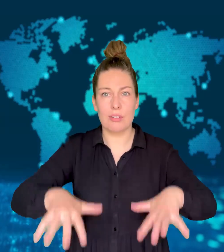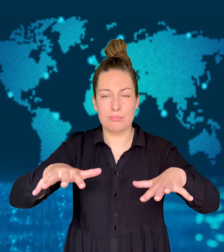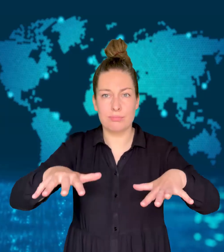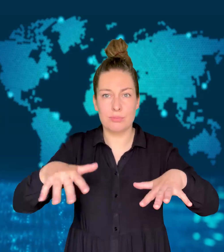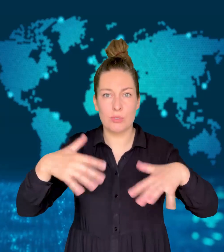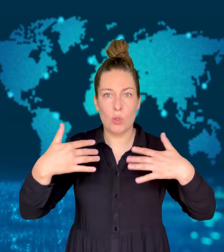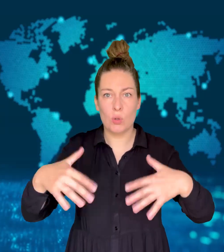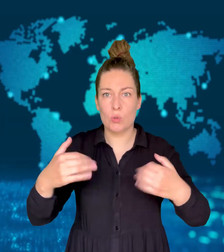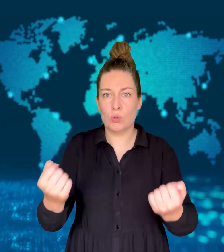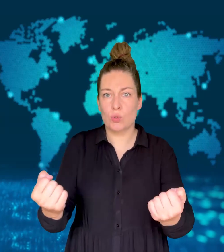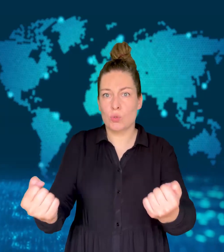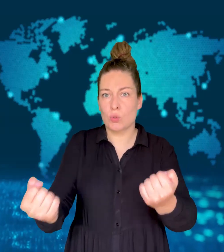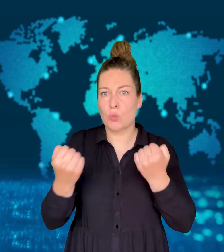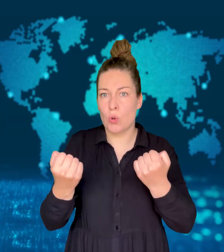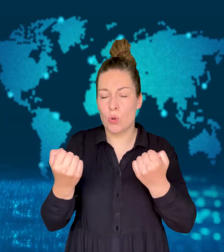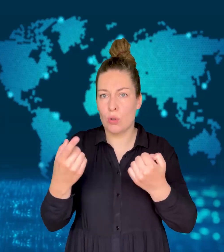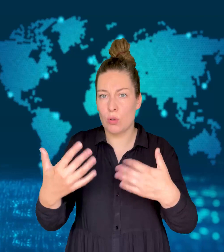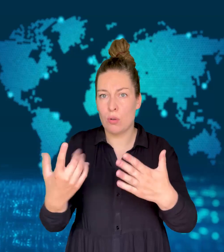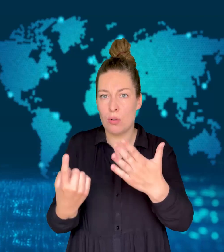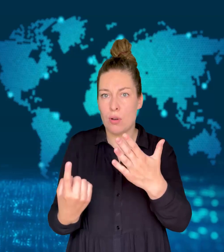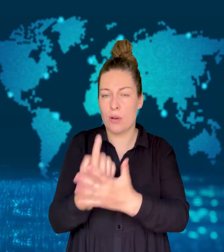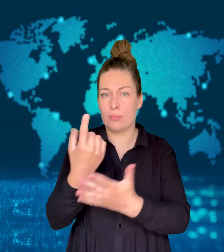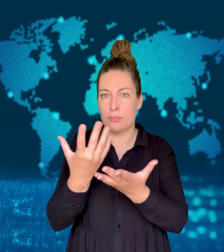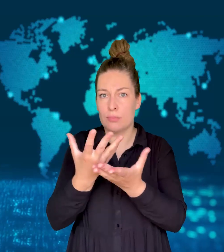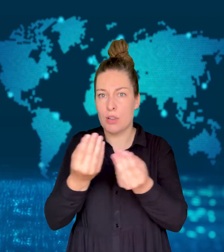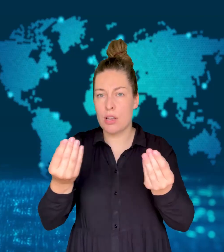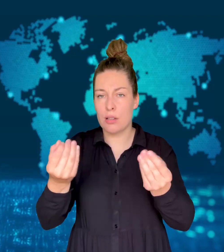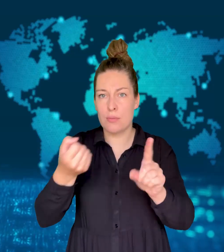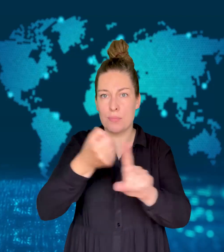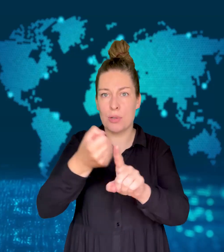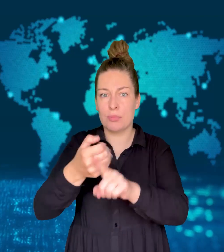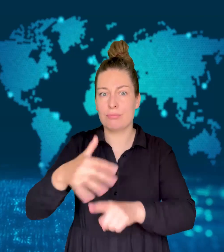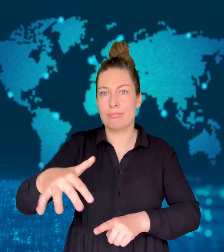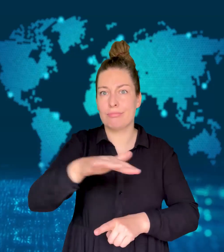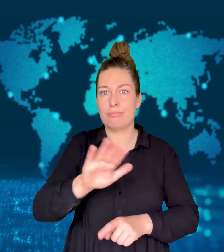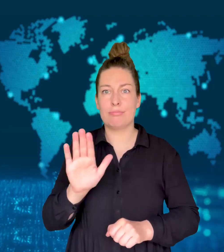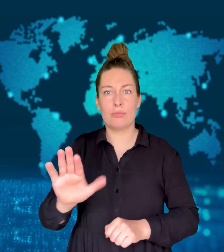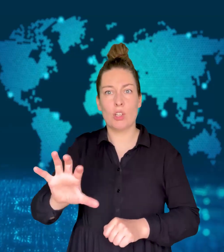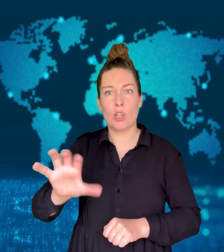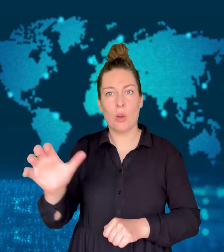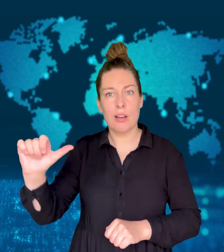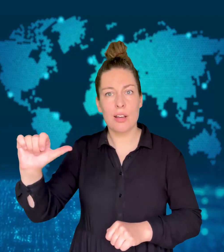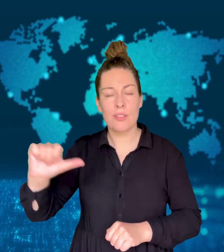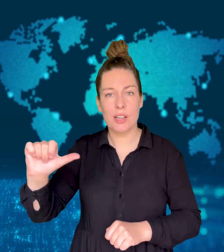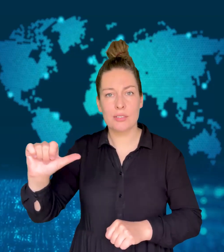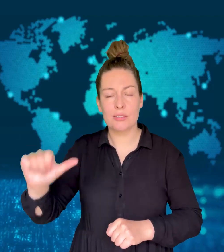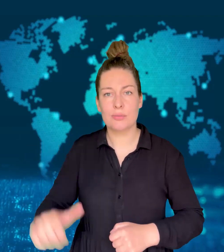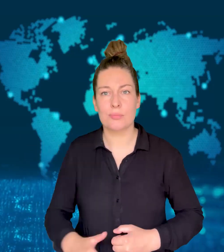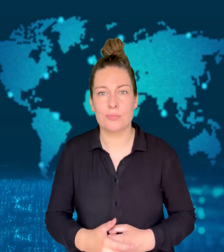The flooding was one of several disasters that have caused great suffering